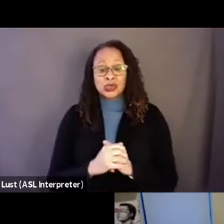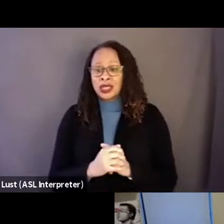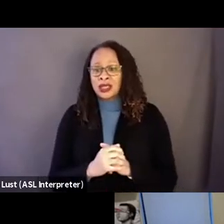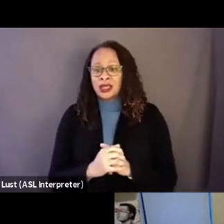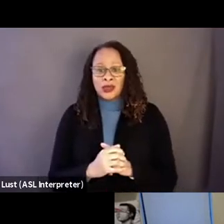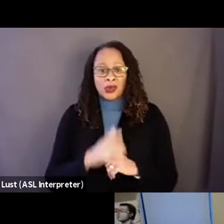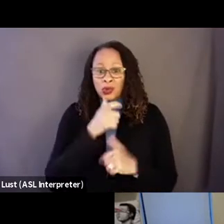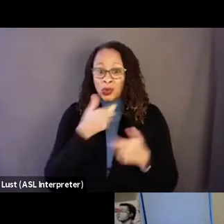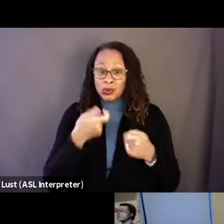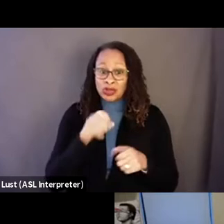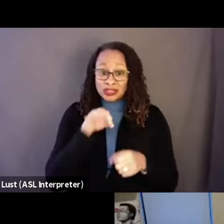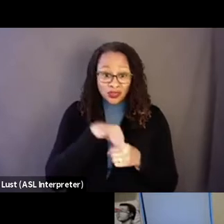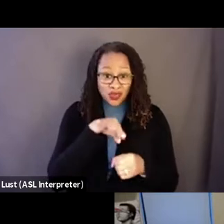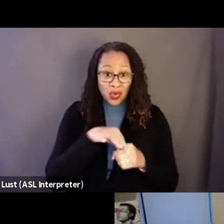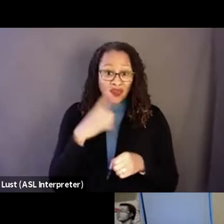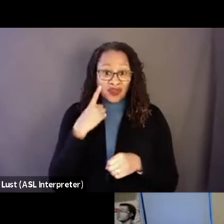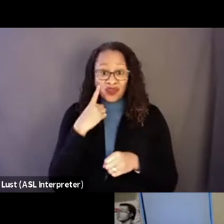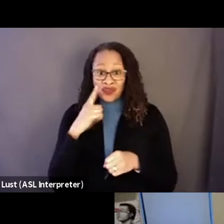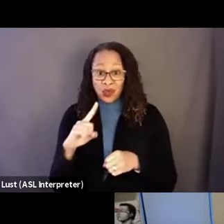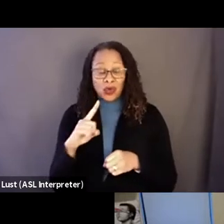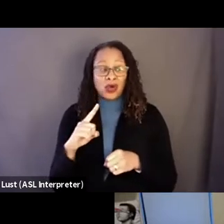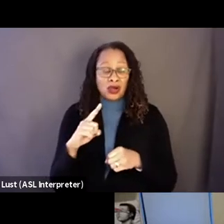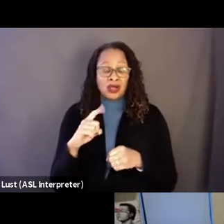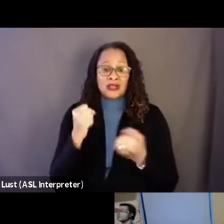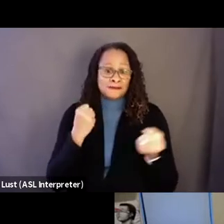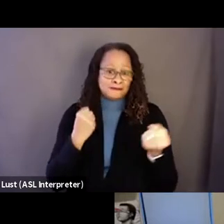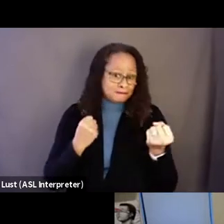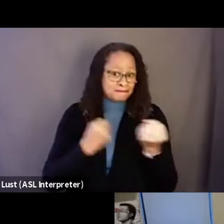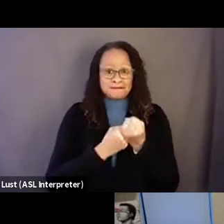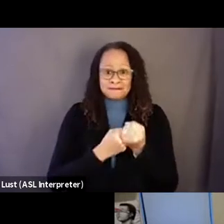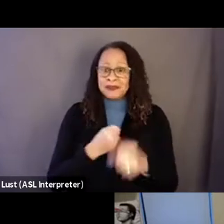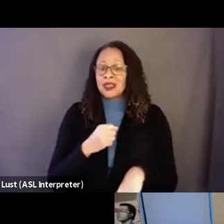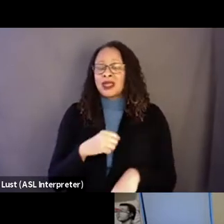to vote for the votes to be overturned, right? Or, that supported